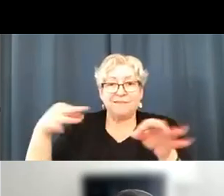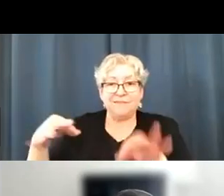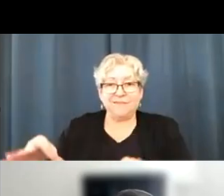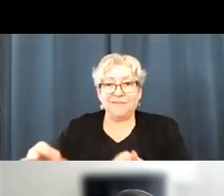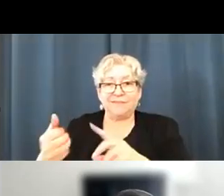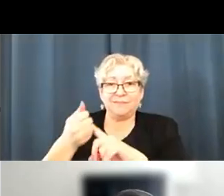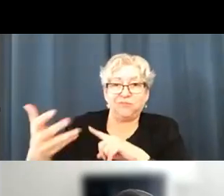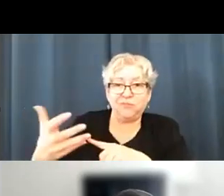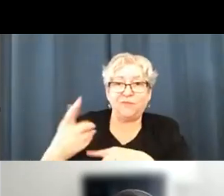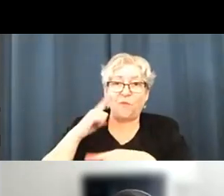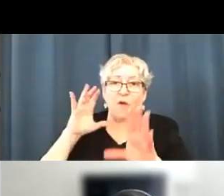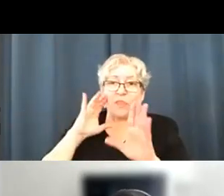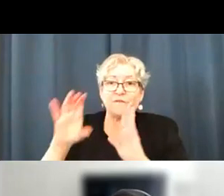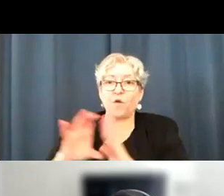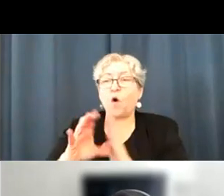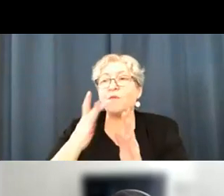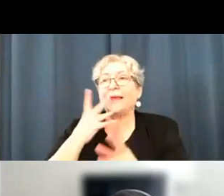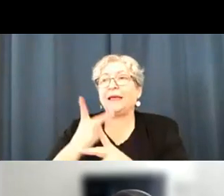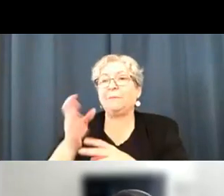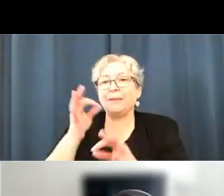or keeping it simple and straight to the point?"